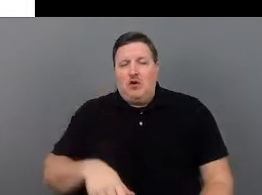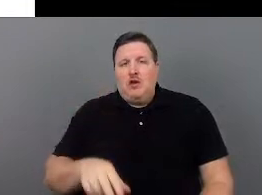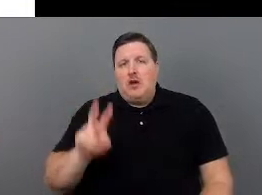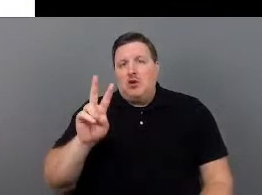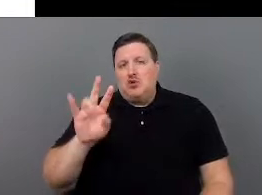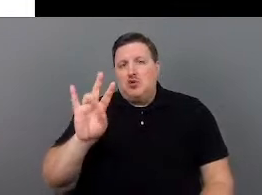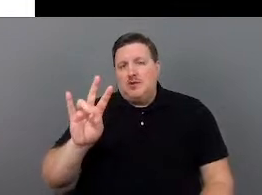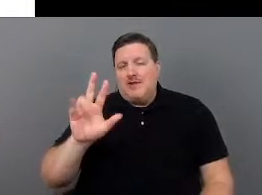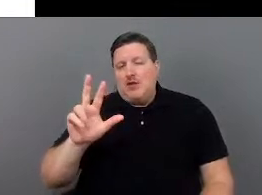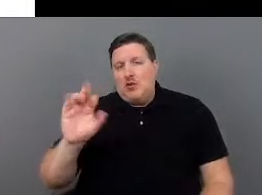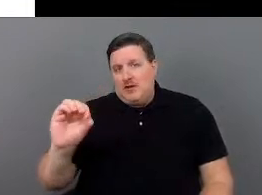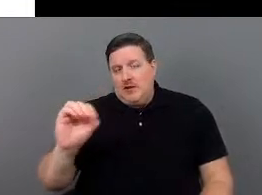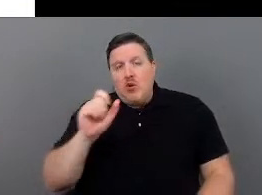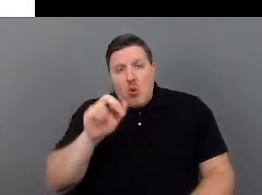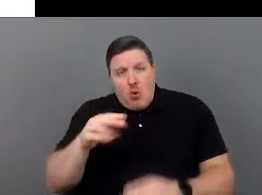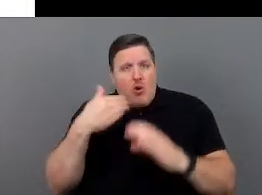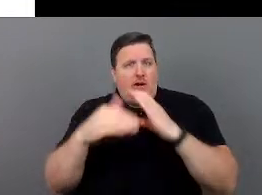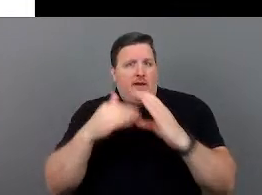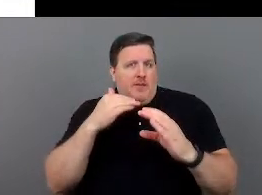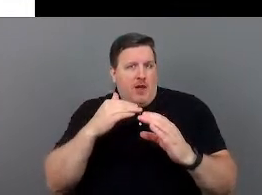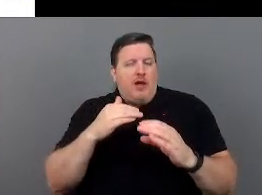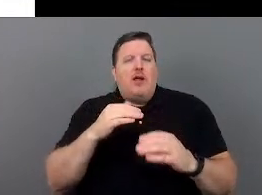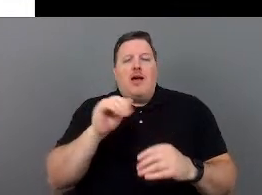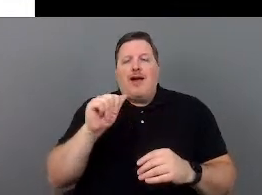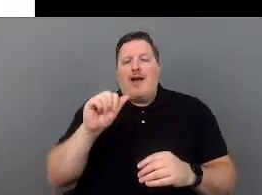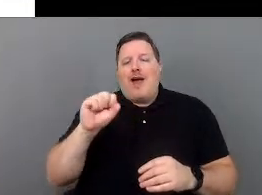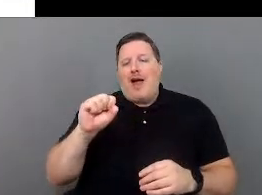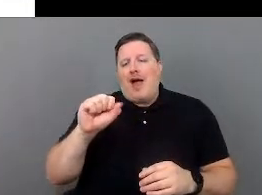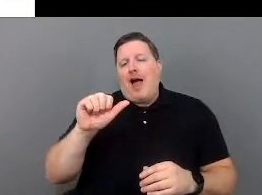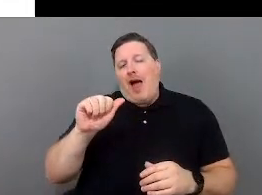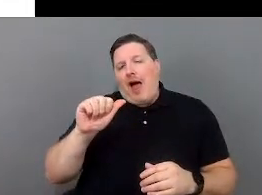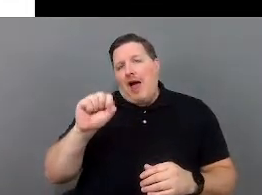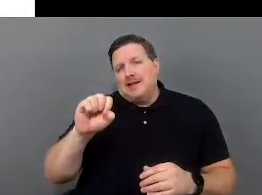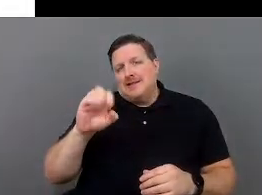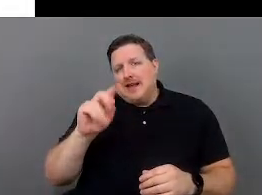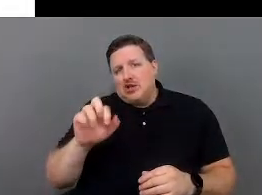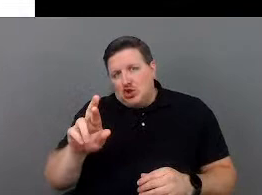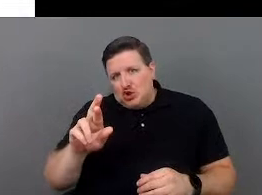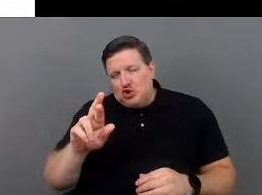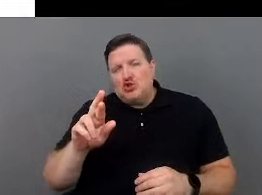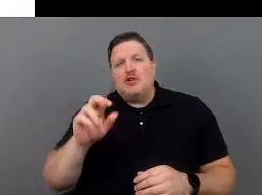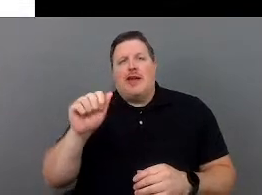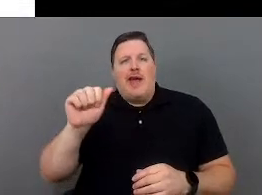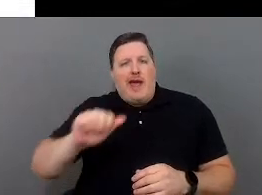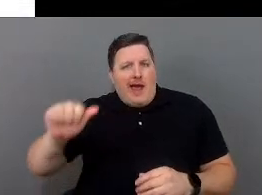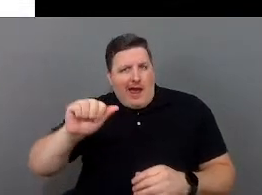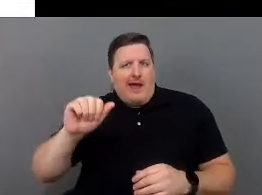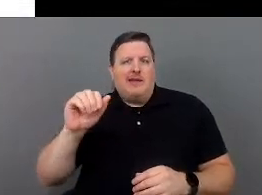612-673-2730 OR EMAIL ASSESSOR@MINNEAPOLIS TAXPAYER MN. GOV AND IF THEY HAVE QUESTIONS ABOUT THE